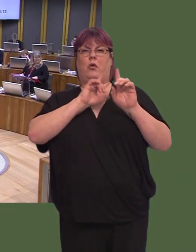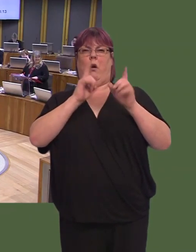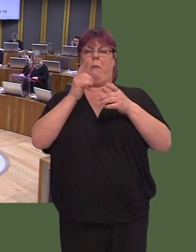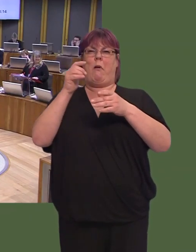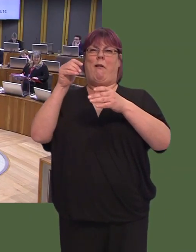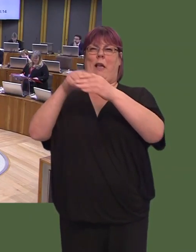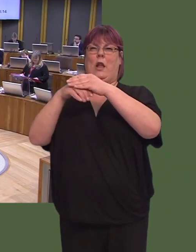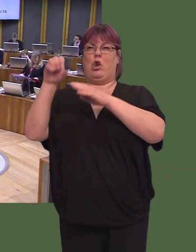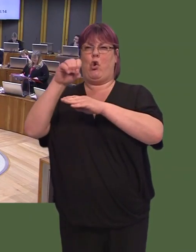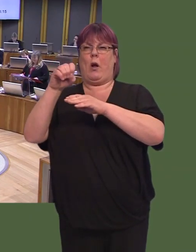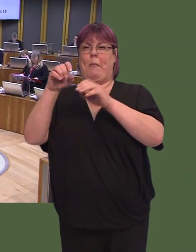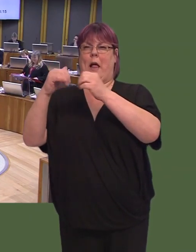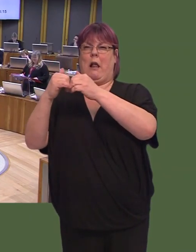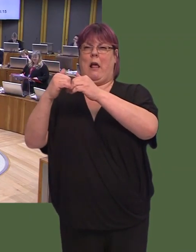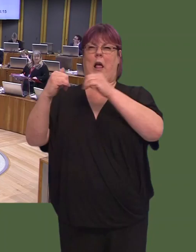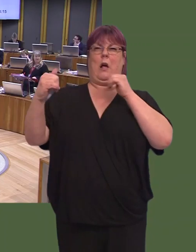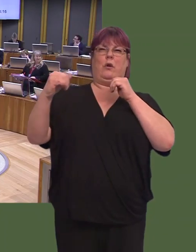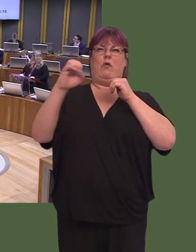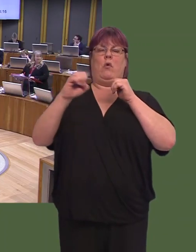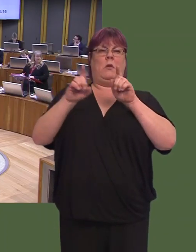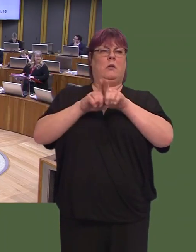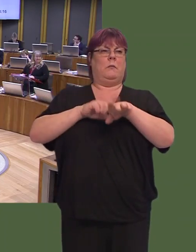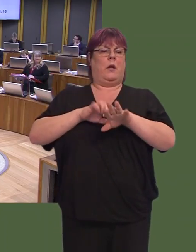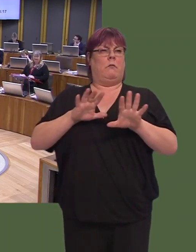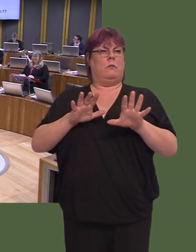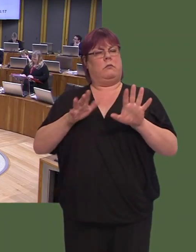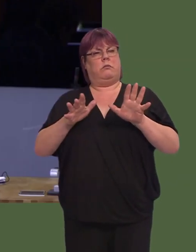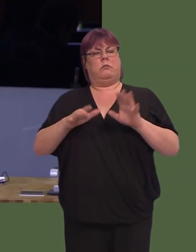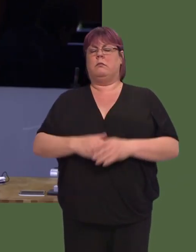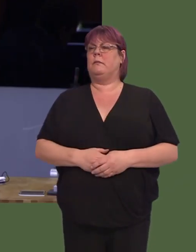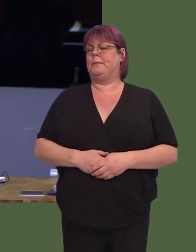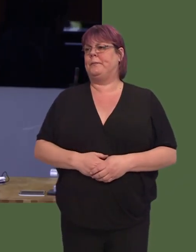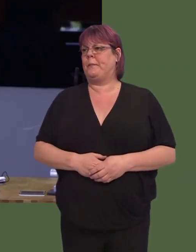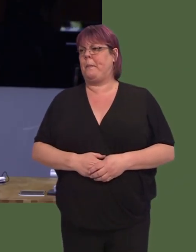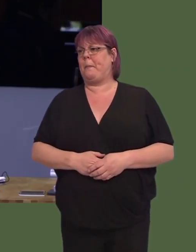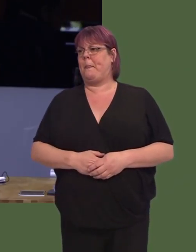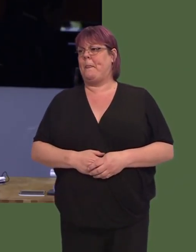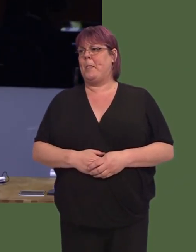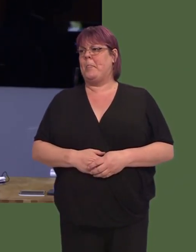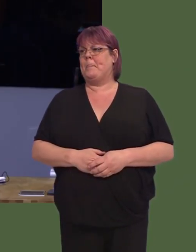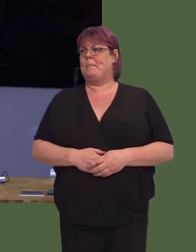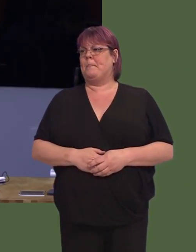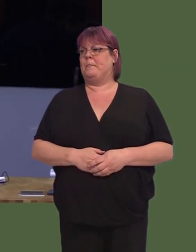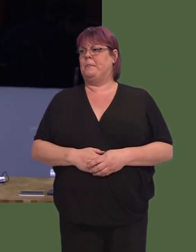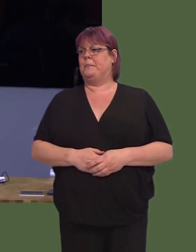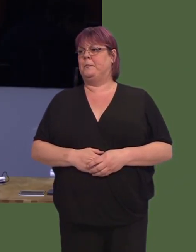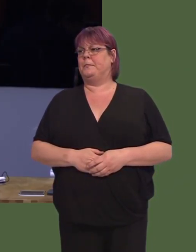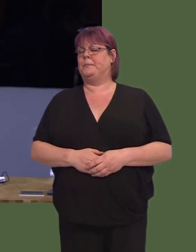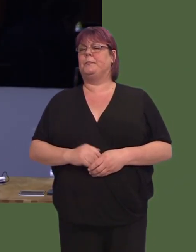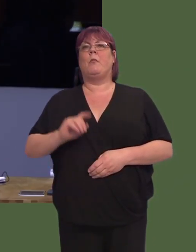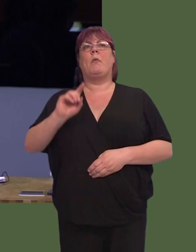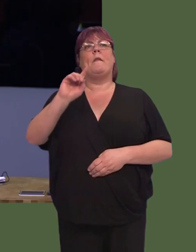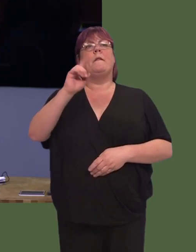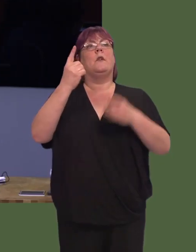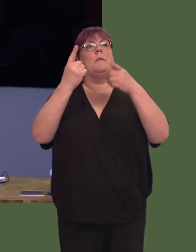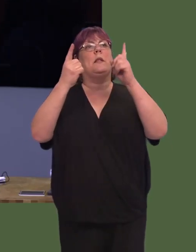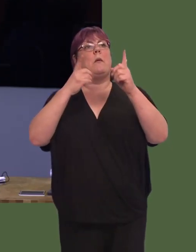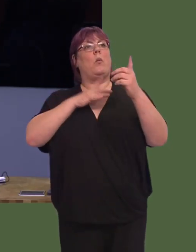The First Minister, I see, intends, in the course of his visit, to talk to Hillary Clinton.